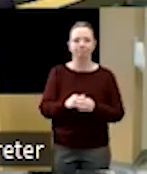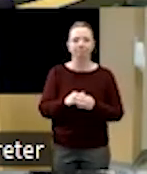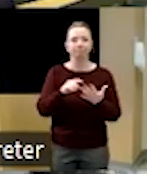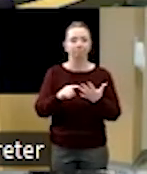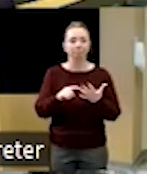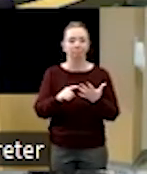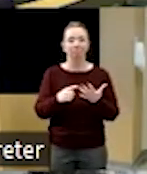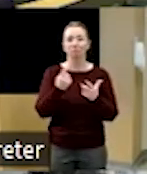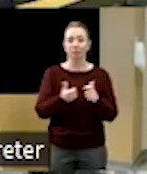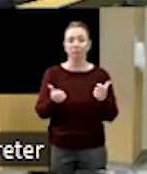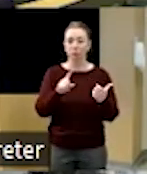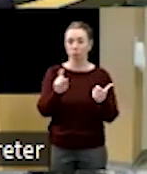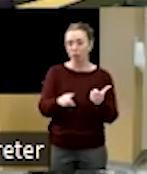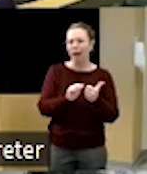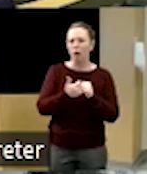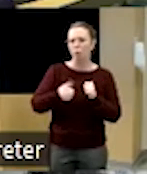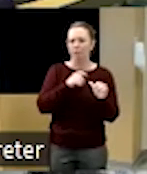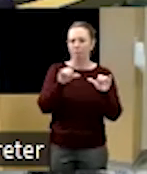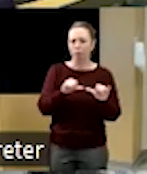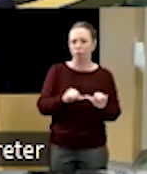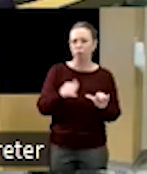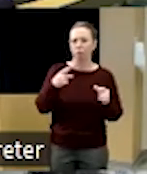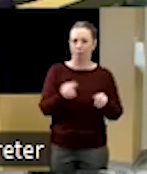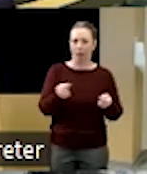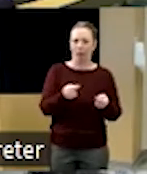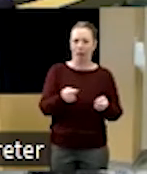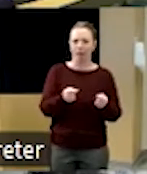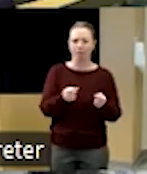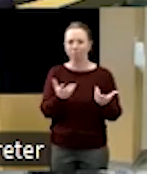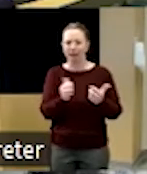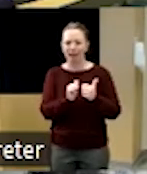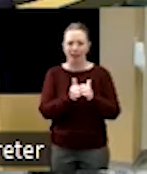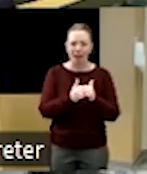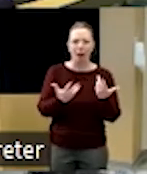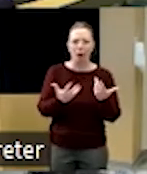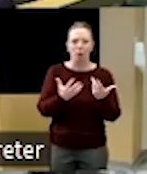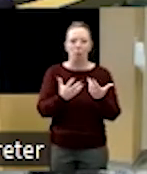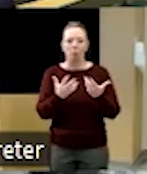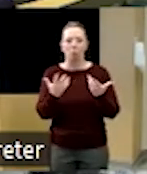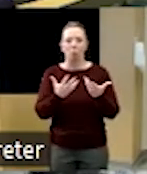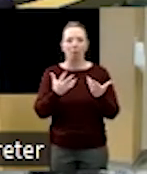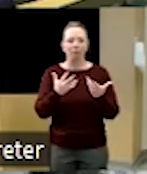measure pain objectively or integrate many factors to better understand the meaning of the visual or